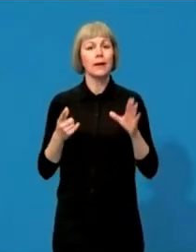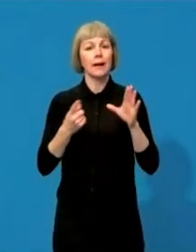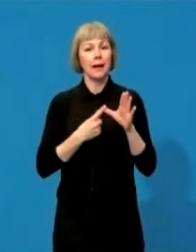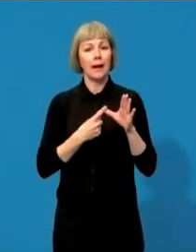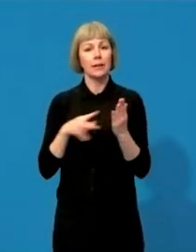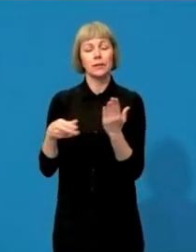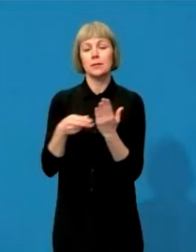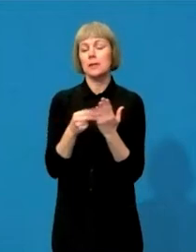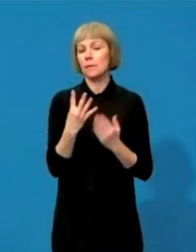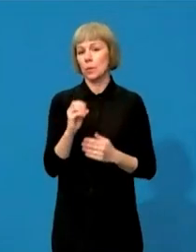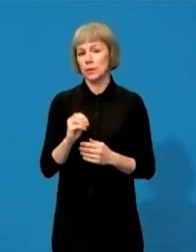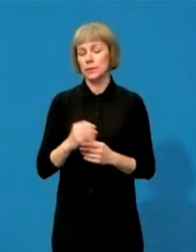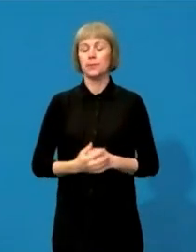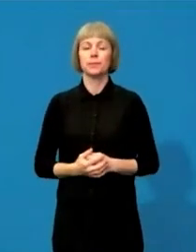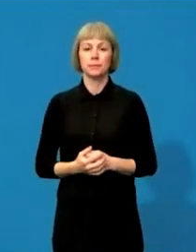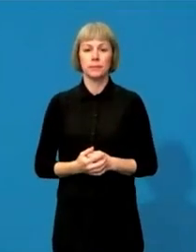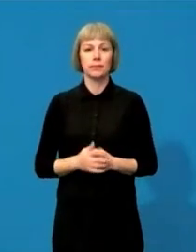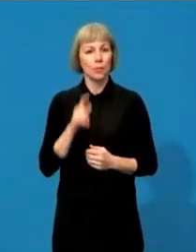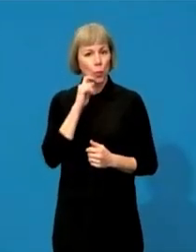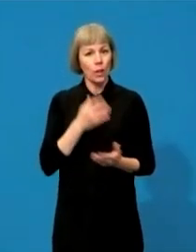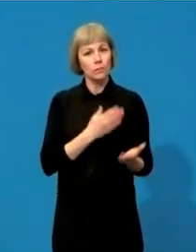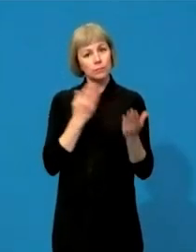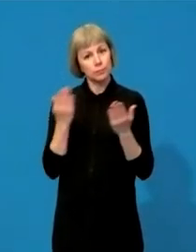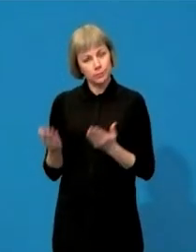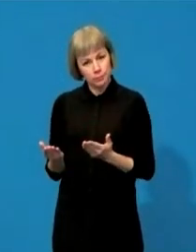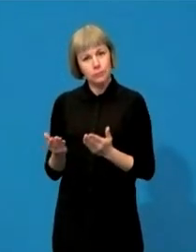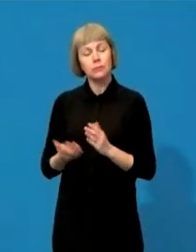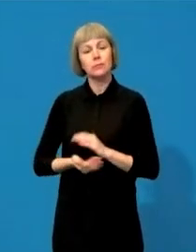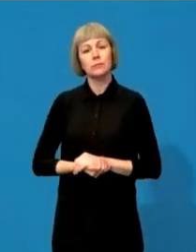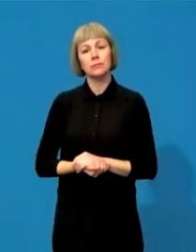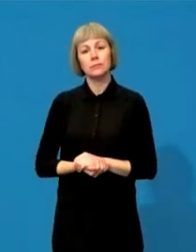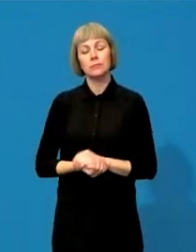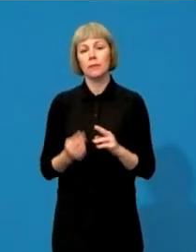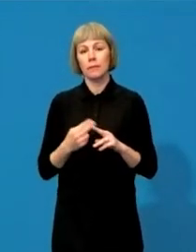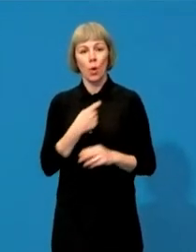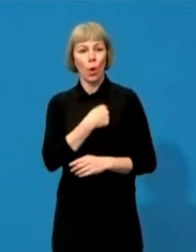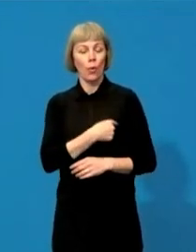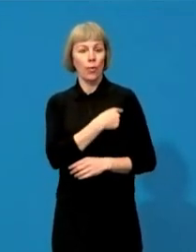I will hand over to your associate, Chair, for the swearing of the witnesses. Yes, thank you very much.